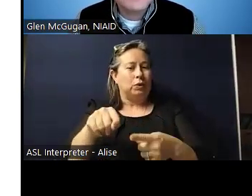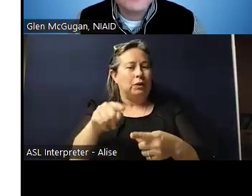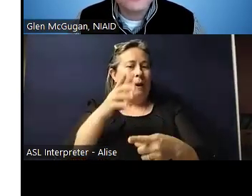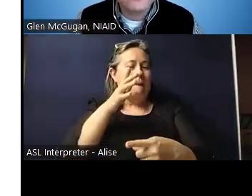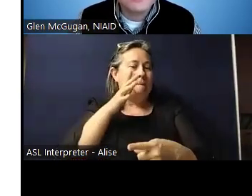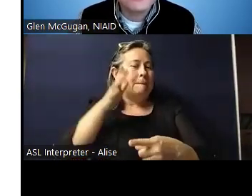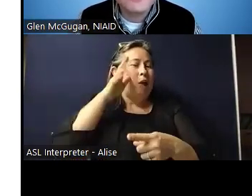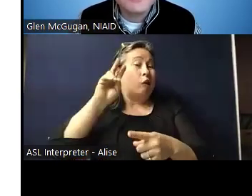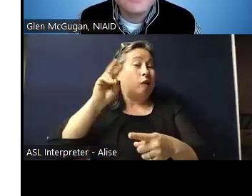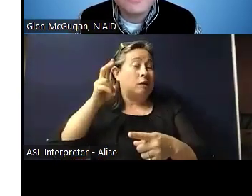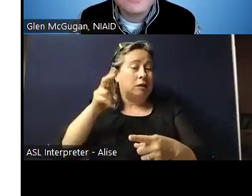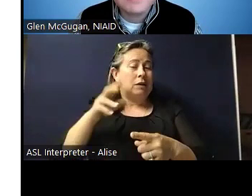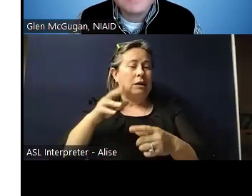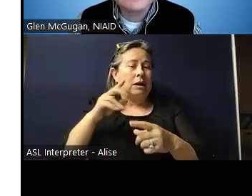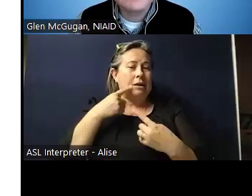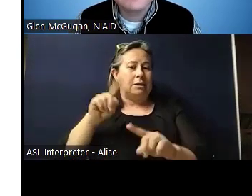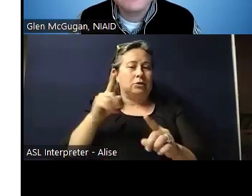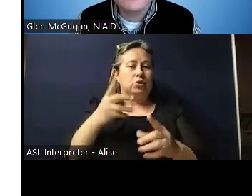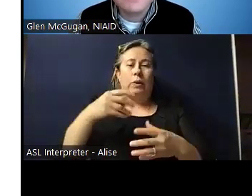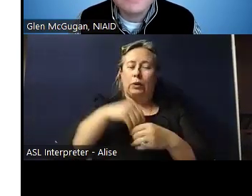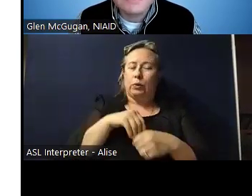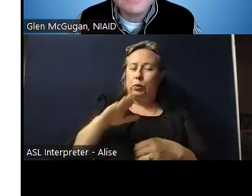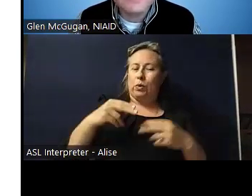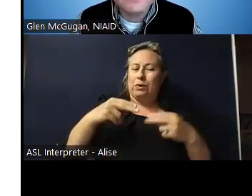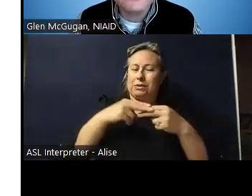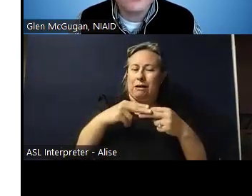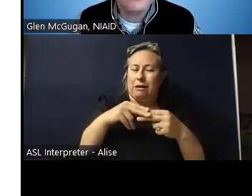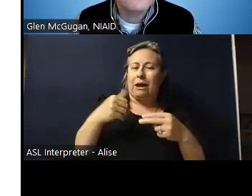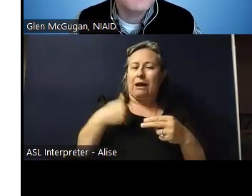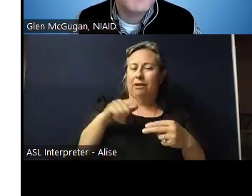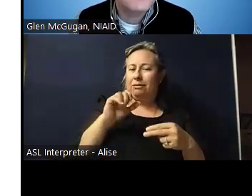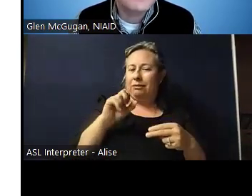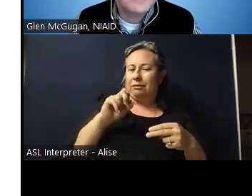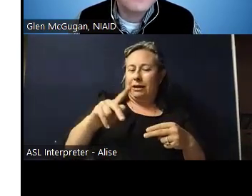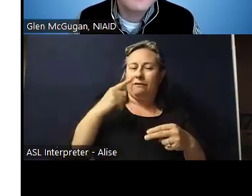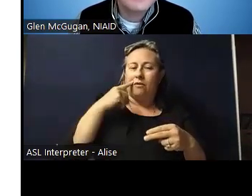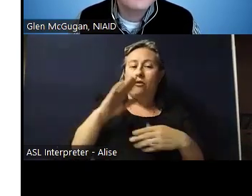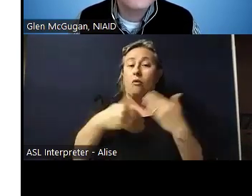And so included in your slide set, there's a link here for all of the parent announcements.